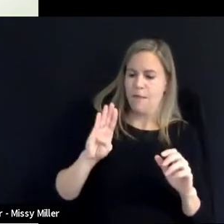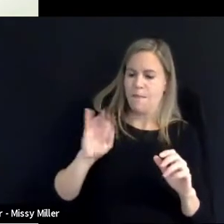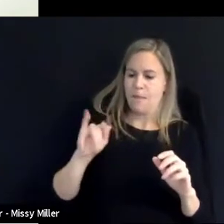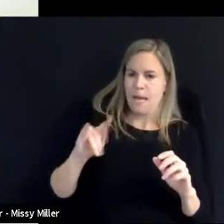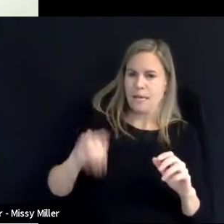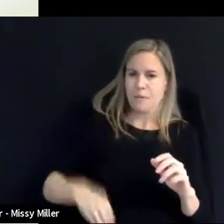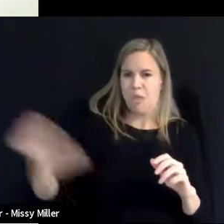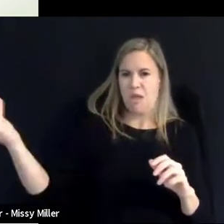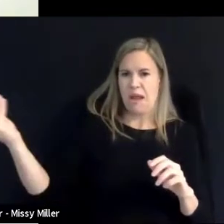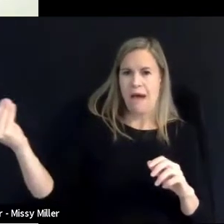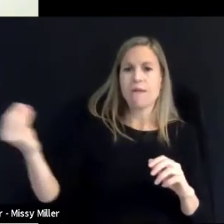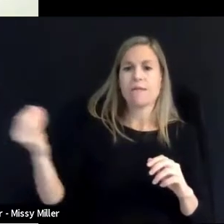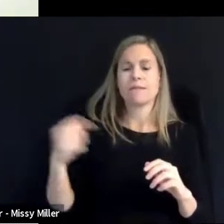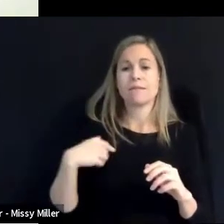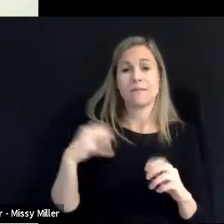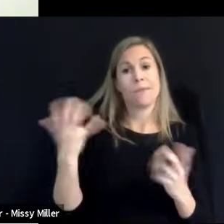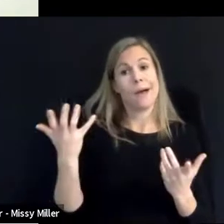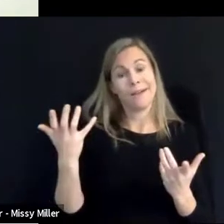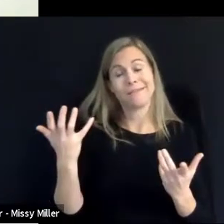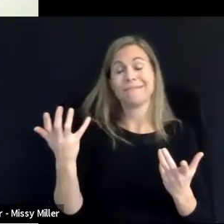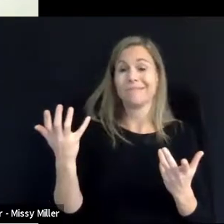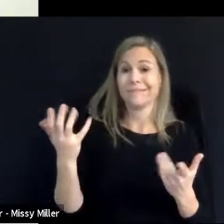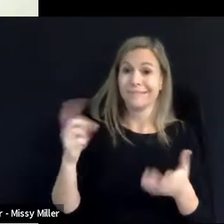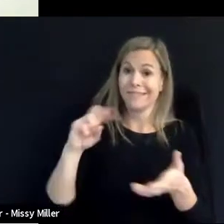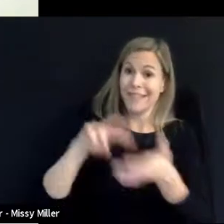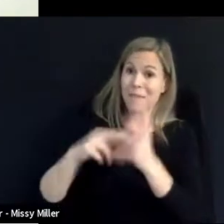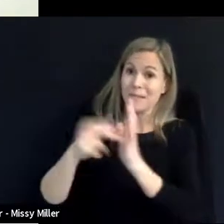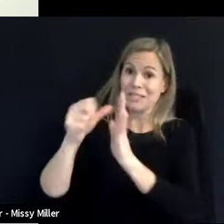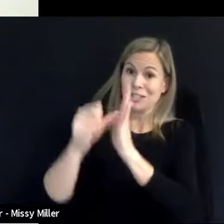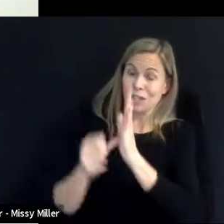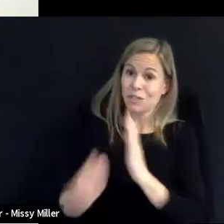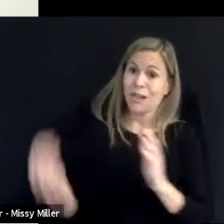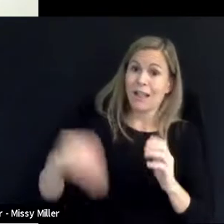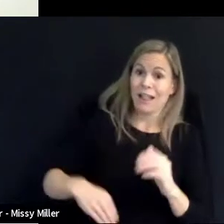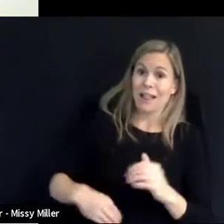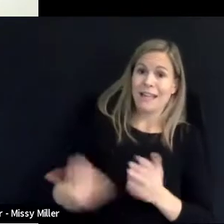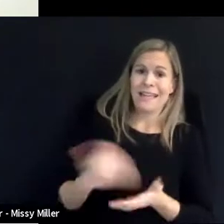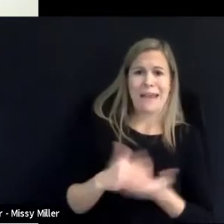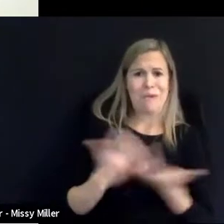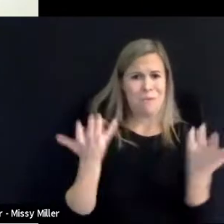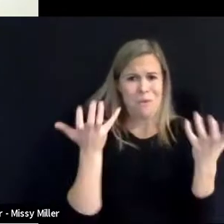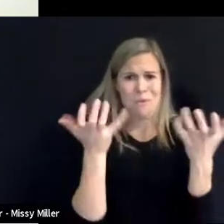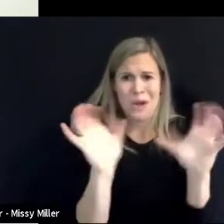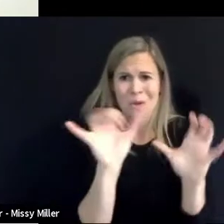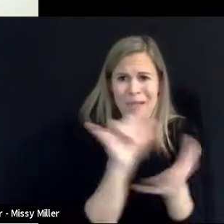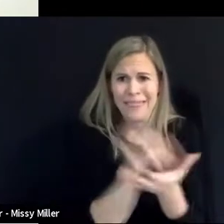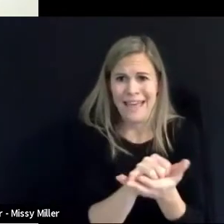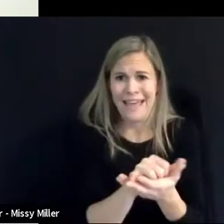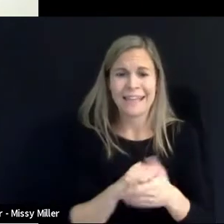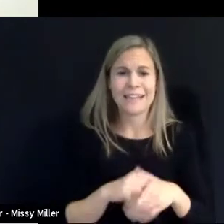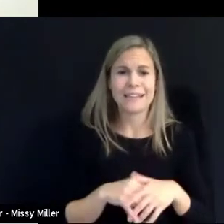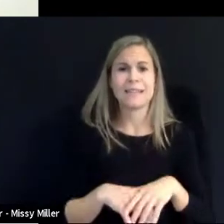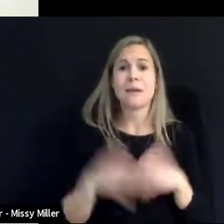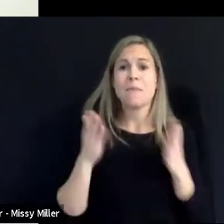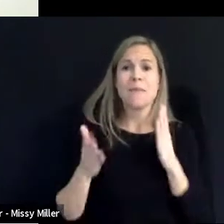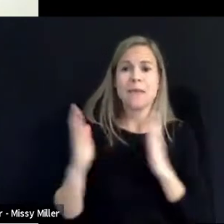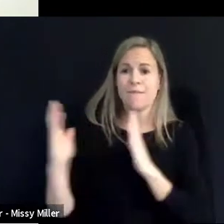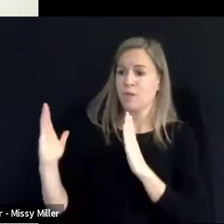well, you'll have to have it put back in surgically. We're not willing to do that, I wouldn't do that. Kid wants to run out in the middle of the street, no.